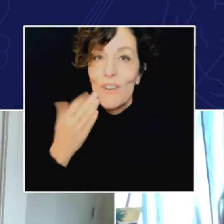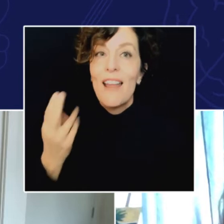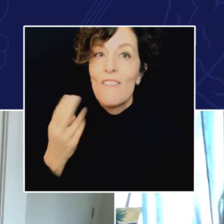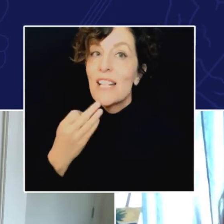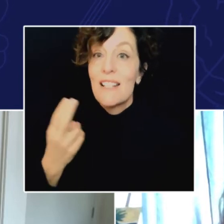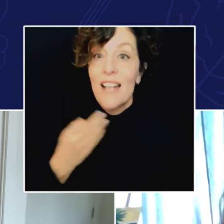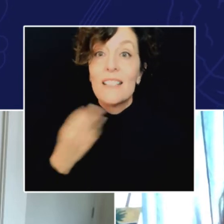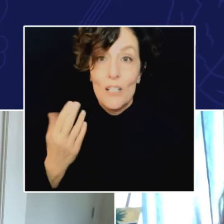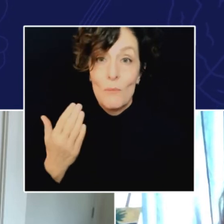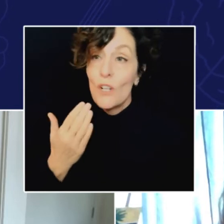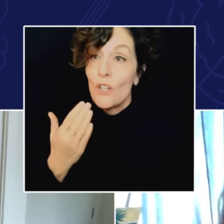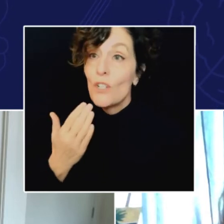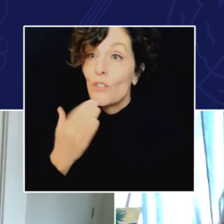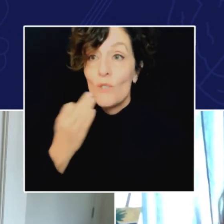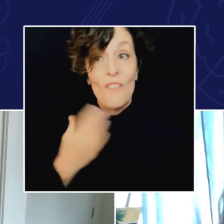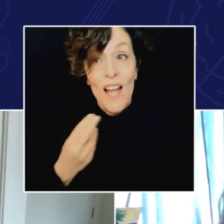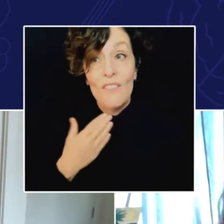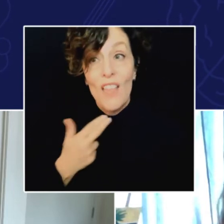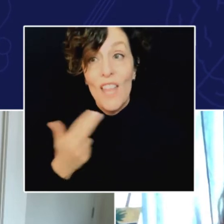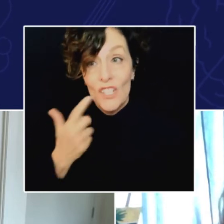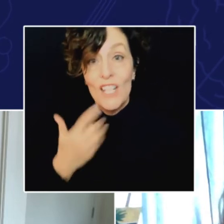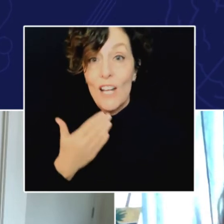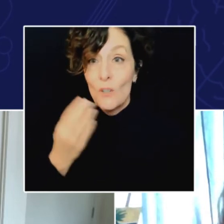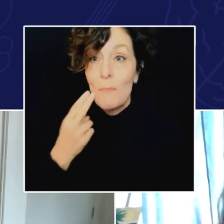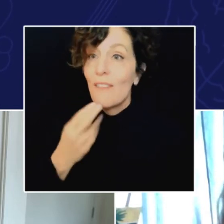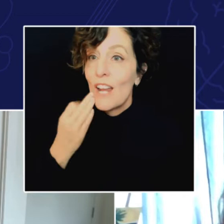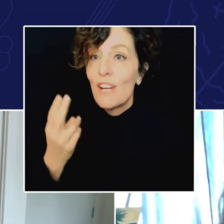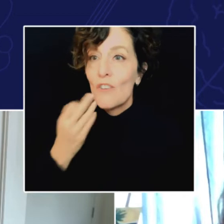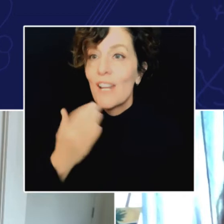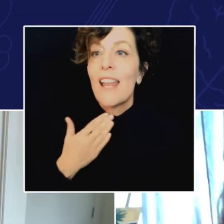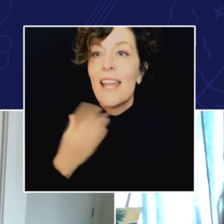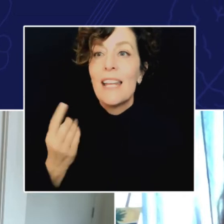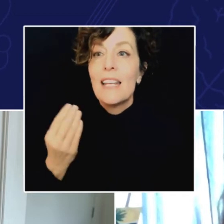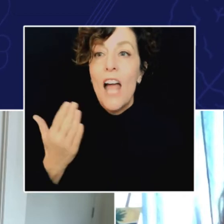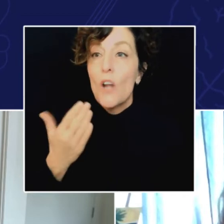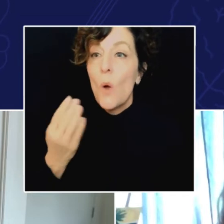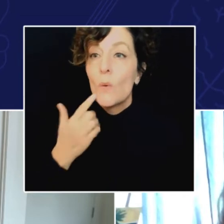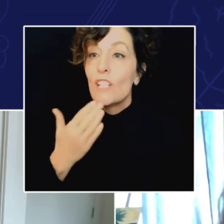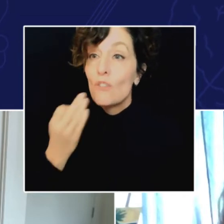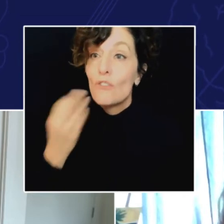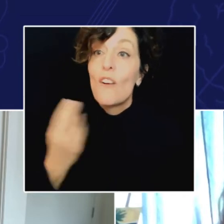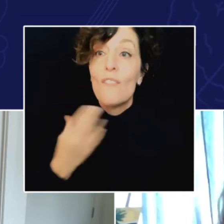so I think that to survive in that she had to be very creative, and -- not just to survive, but to advance.